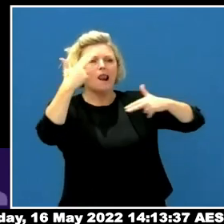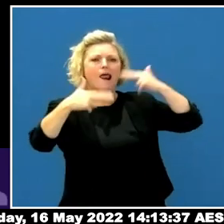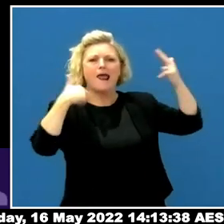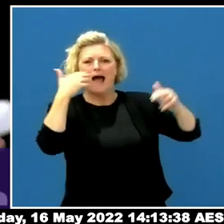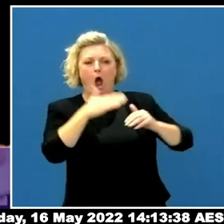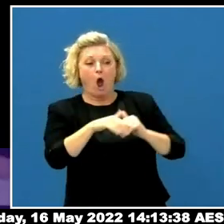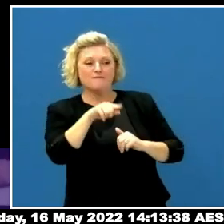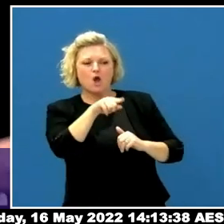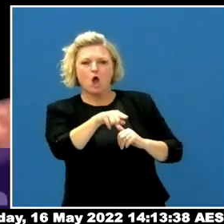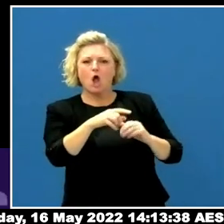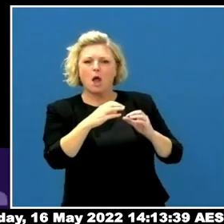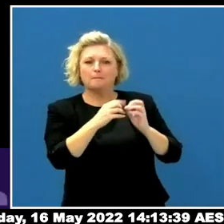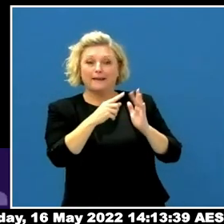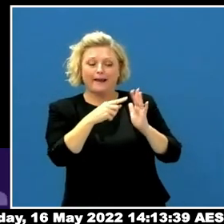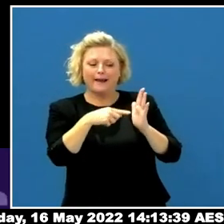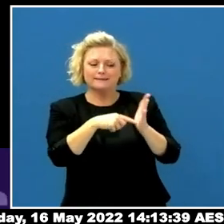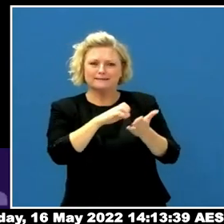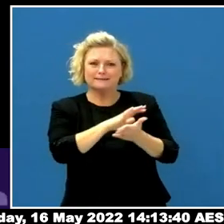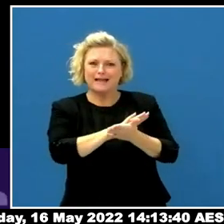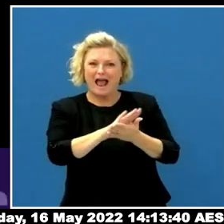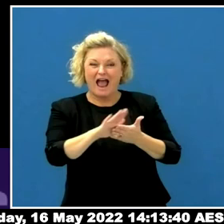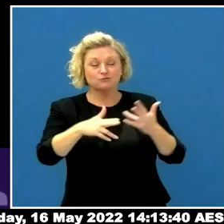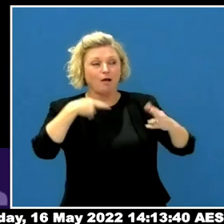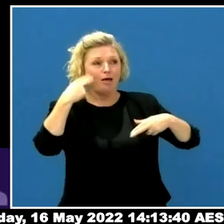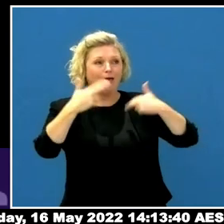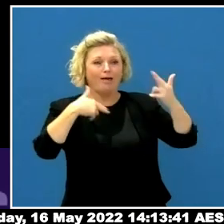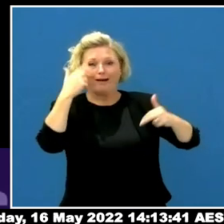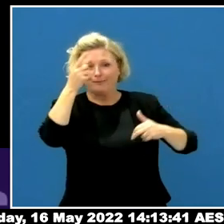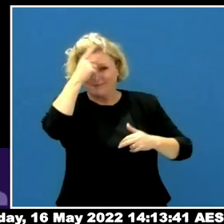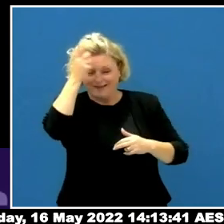into the centre and hit her. Alright.